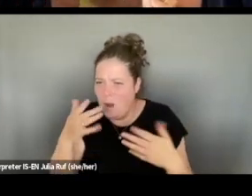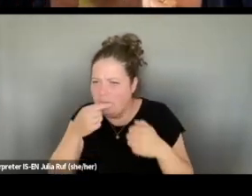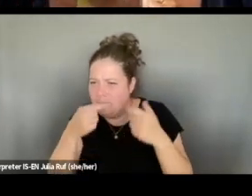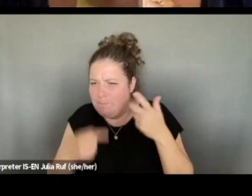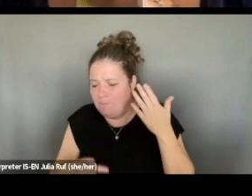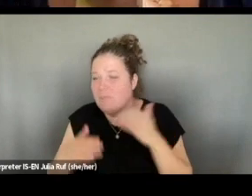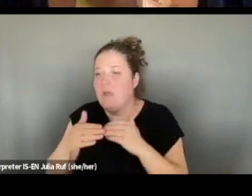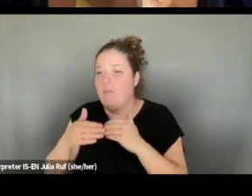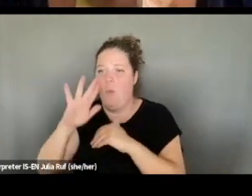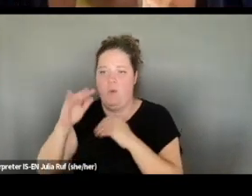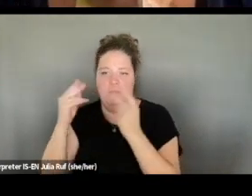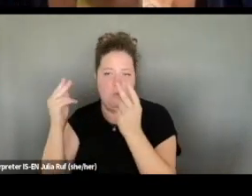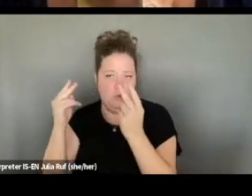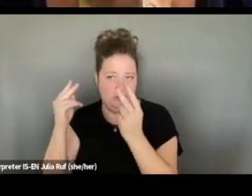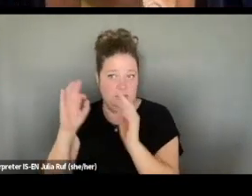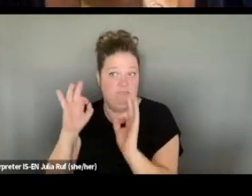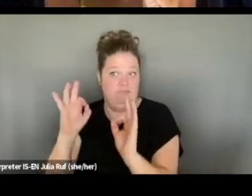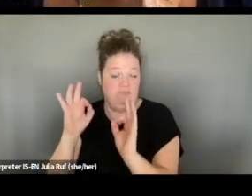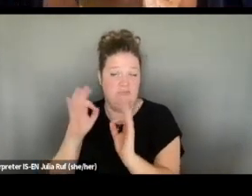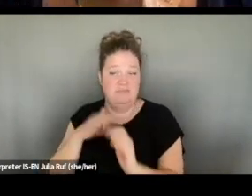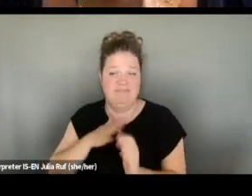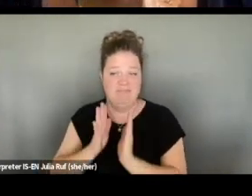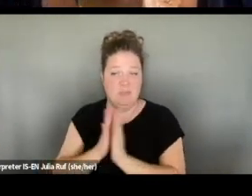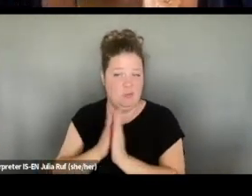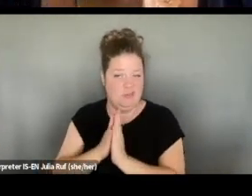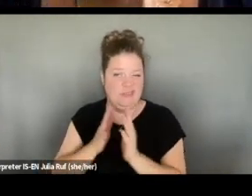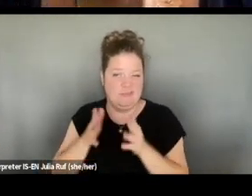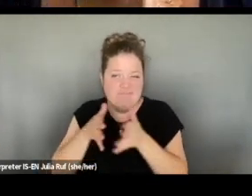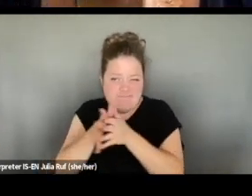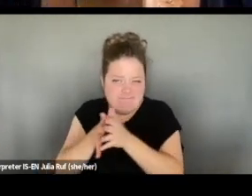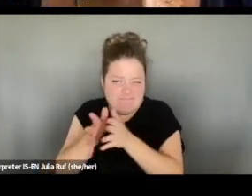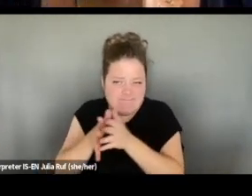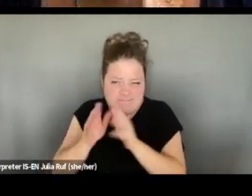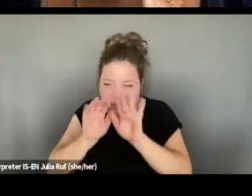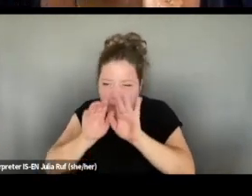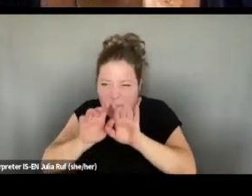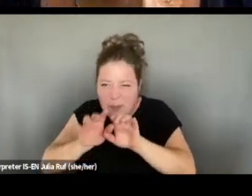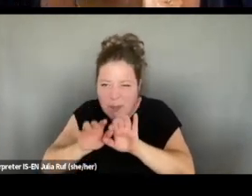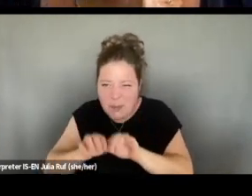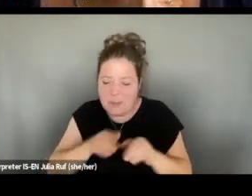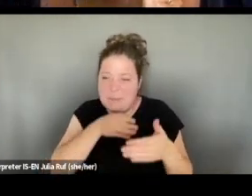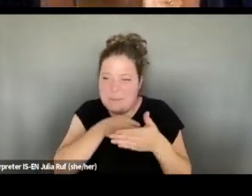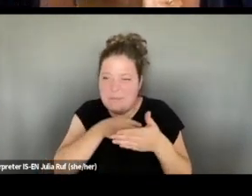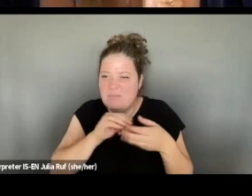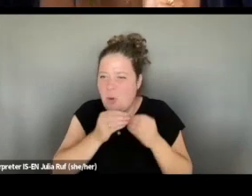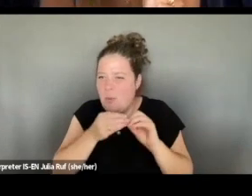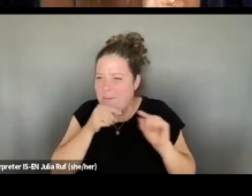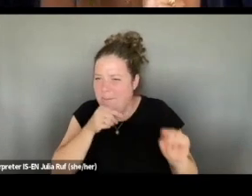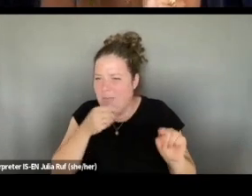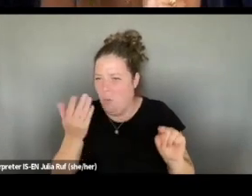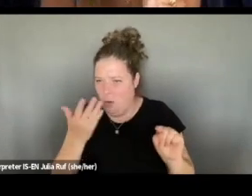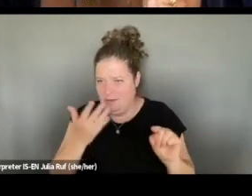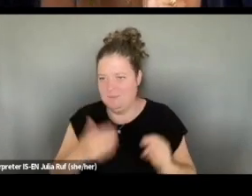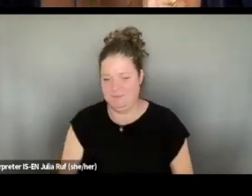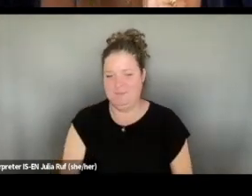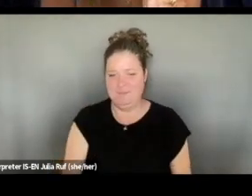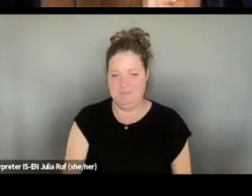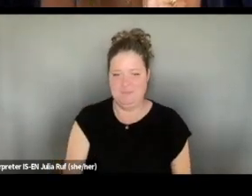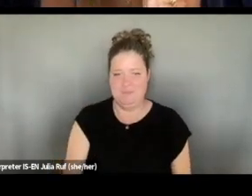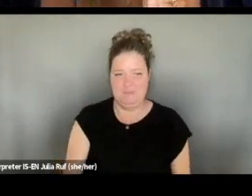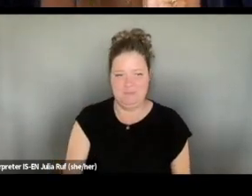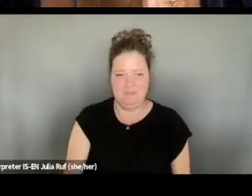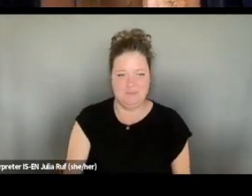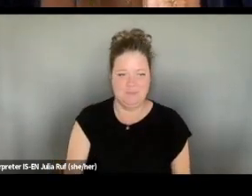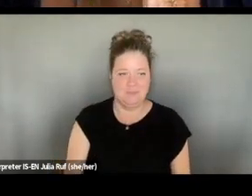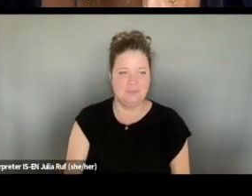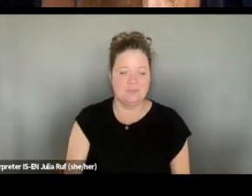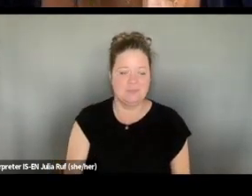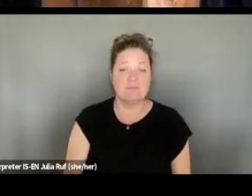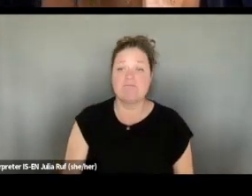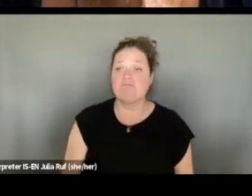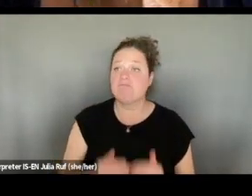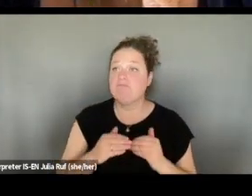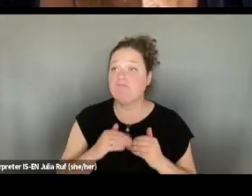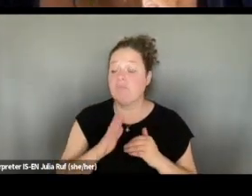than the actual code snippet.